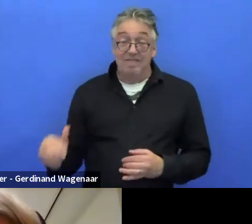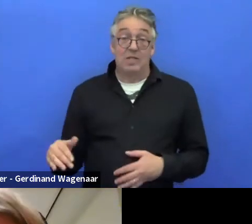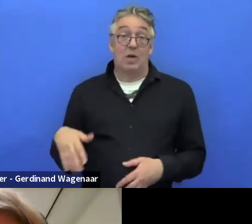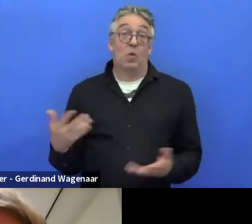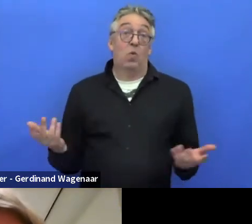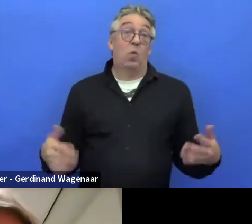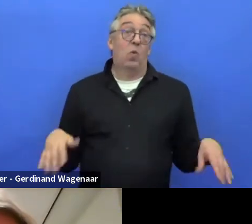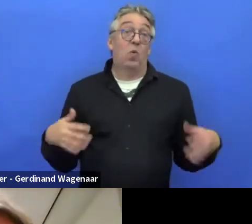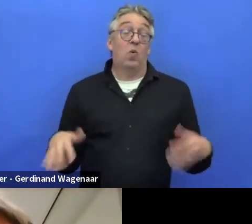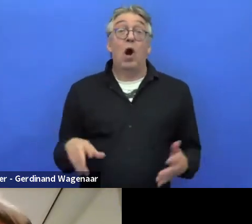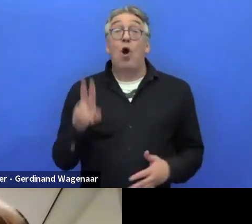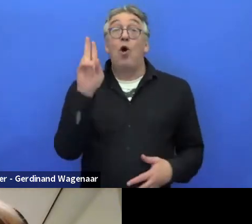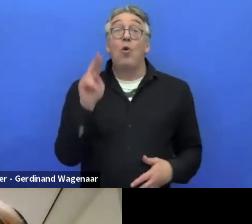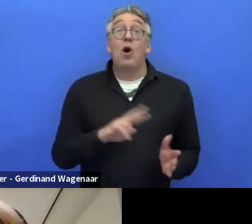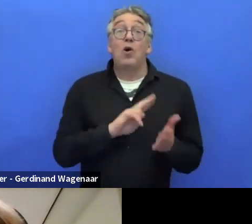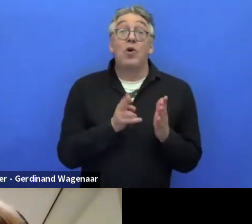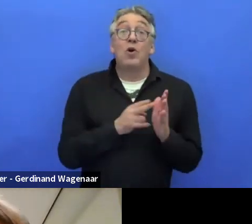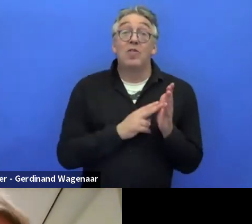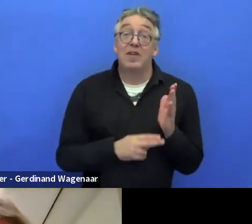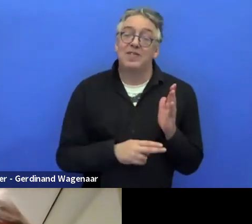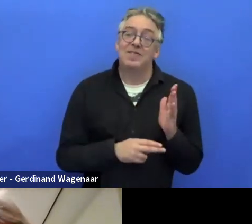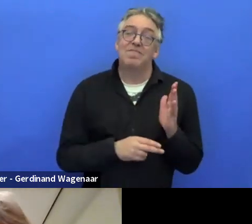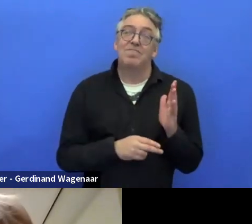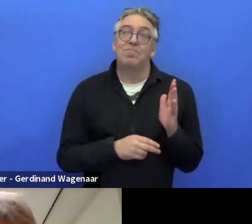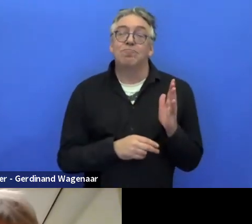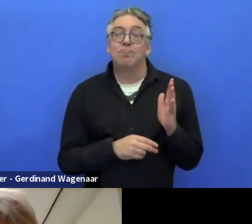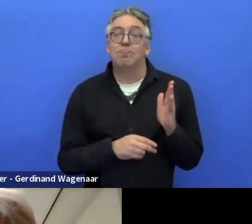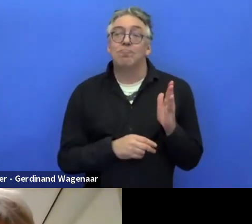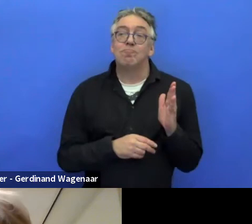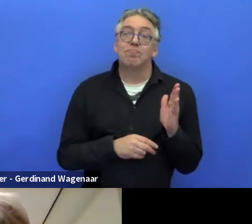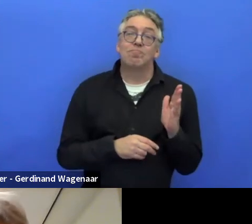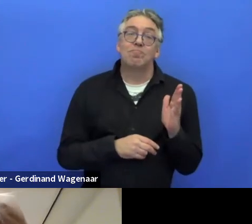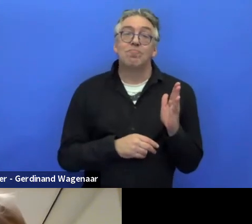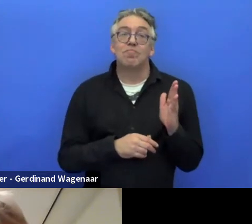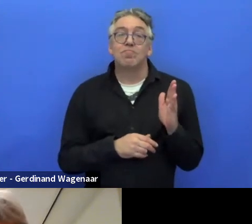and I think this is something that we'll discuss,